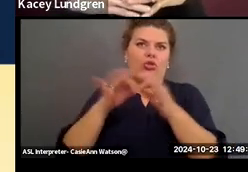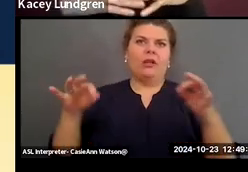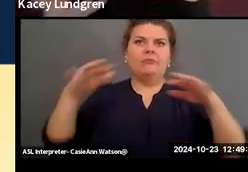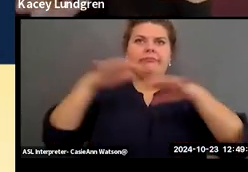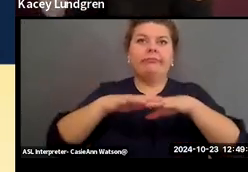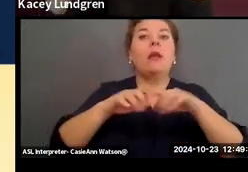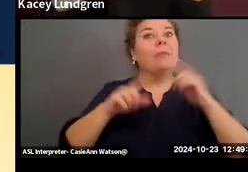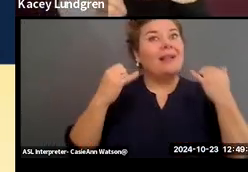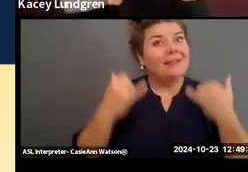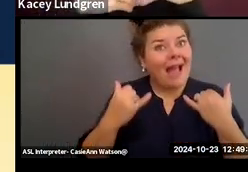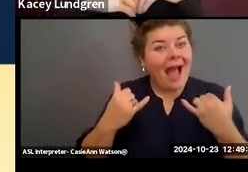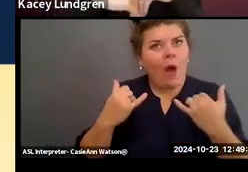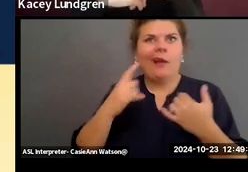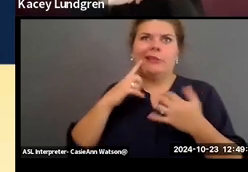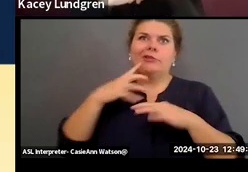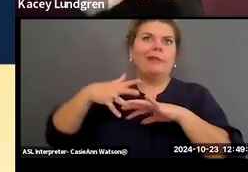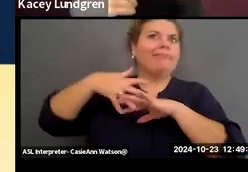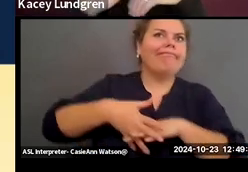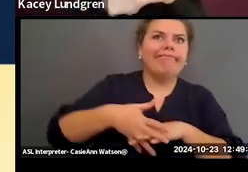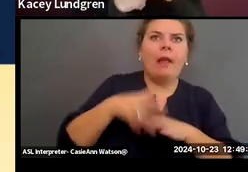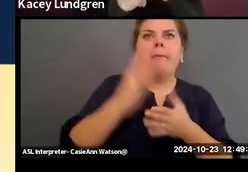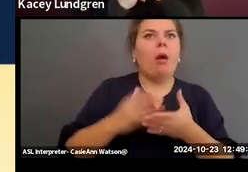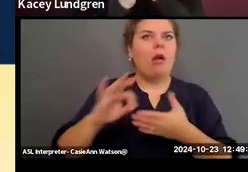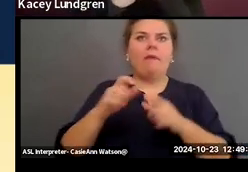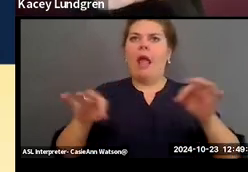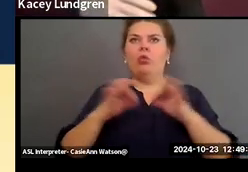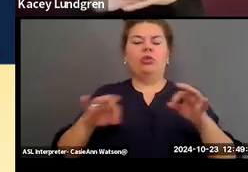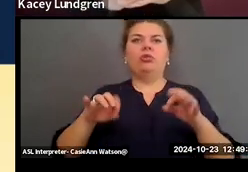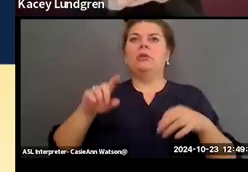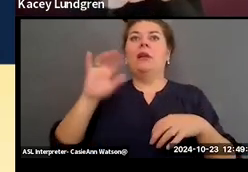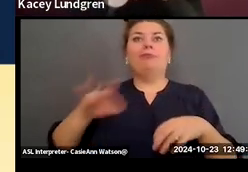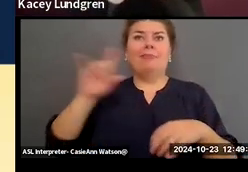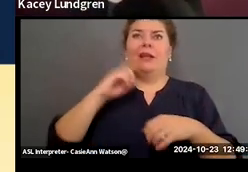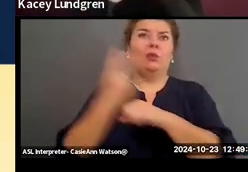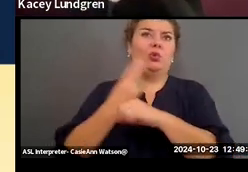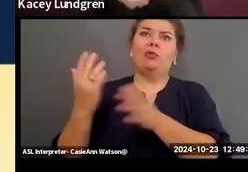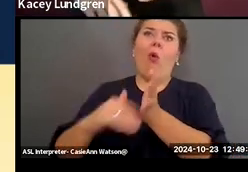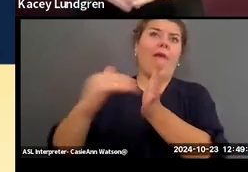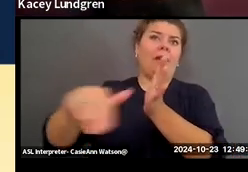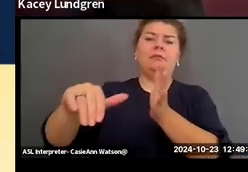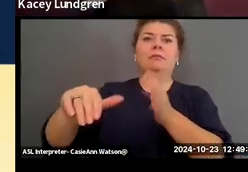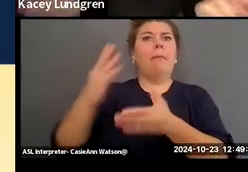But now it's just an ingrained part of the language and it's used so frequently. It's a part of that language mixing